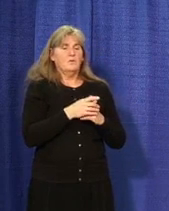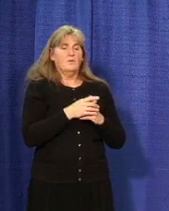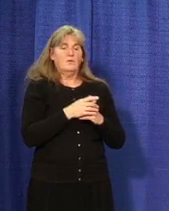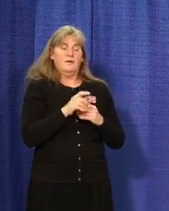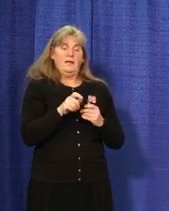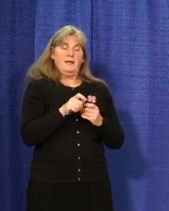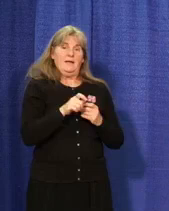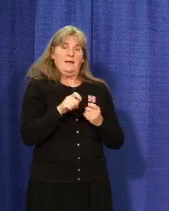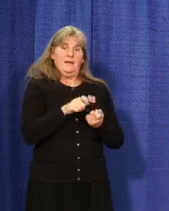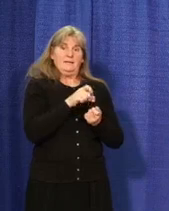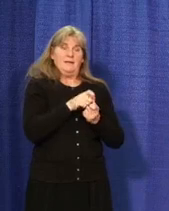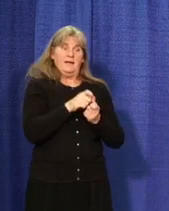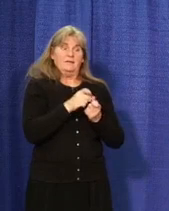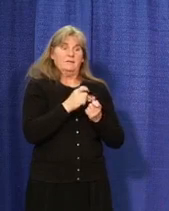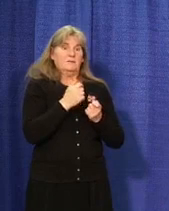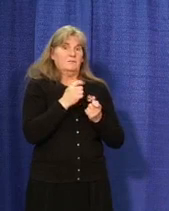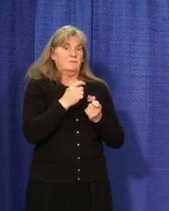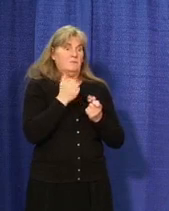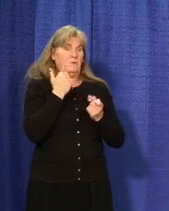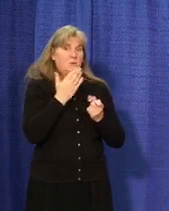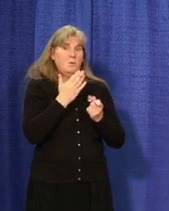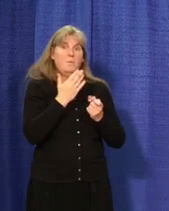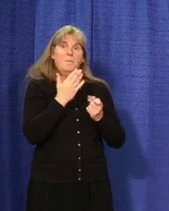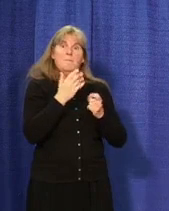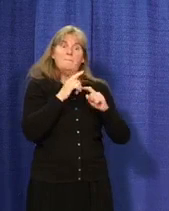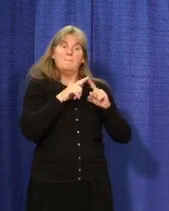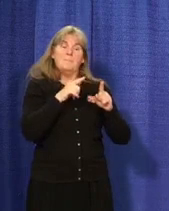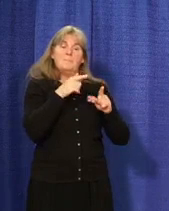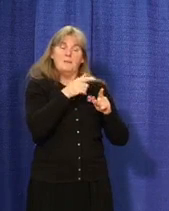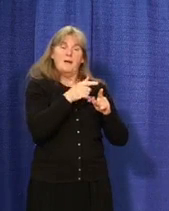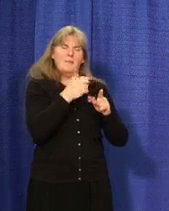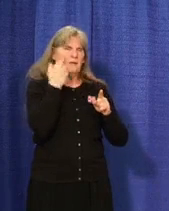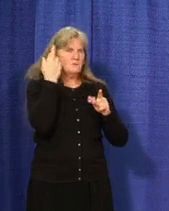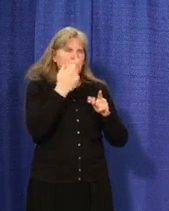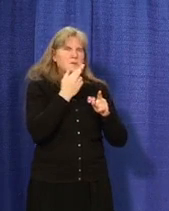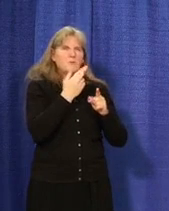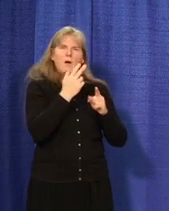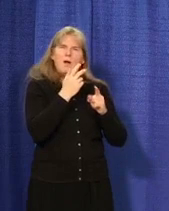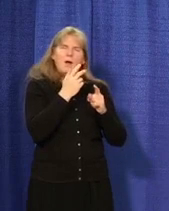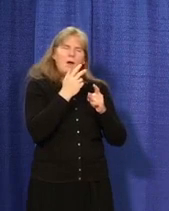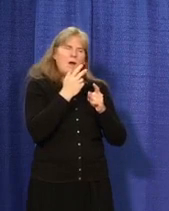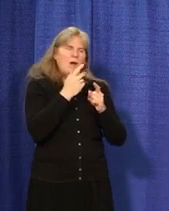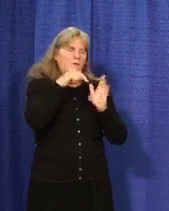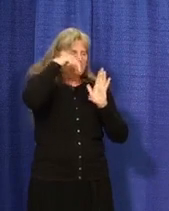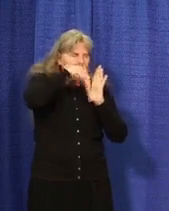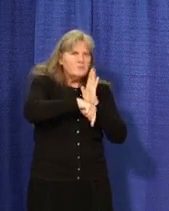mean part of the concern is this is why we do as careful an investigation and is thorough